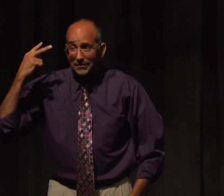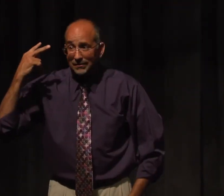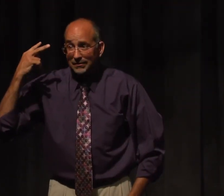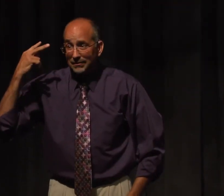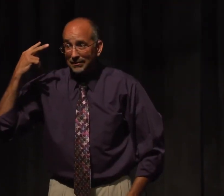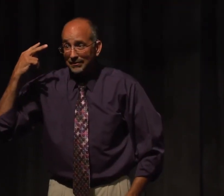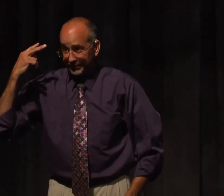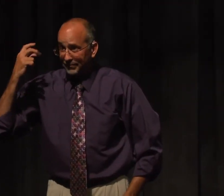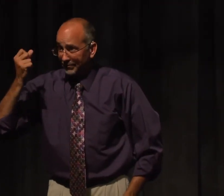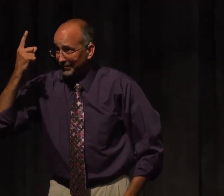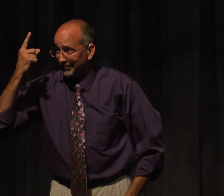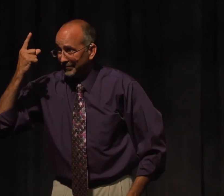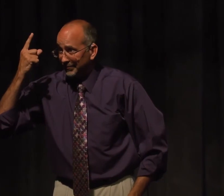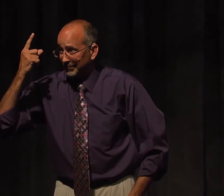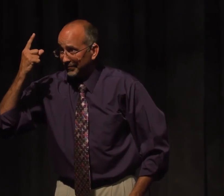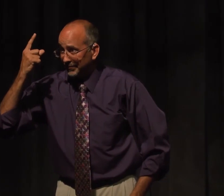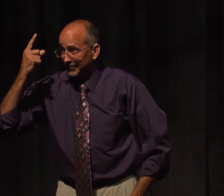Make new memories.